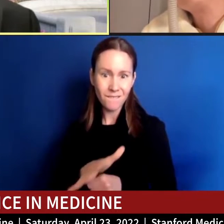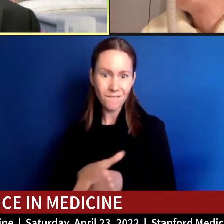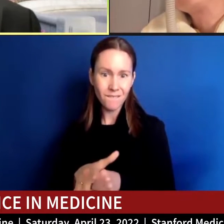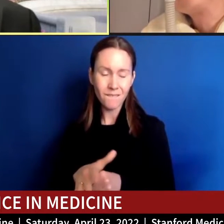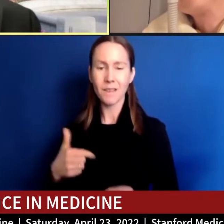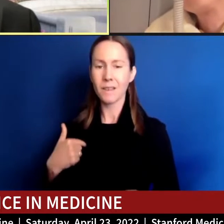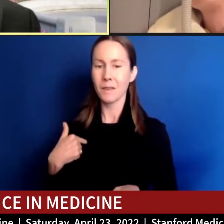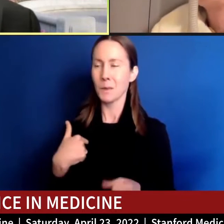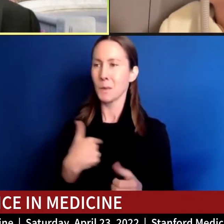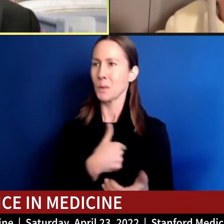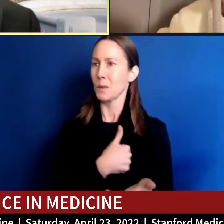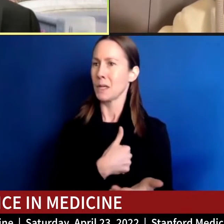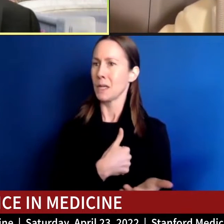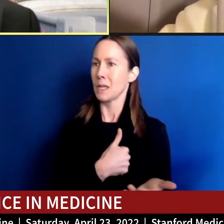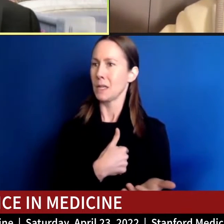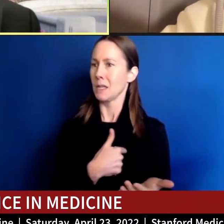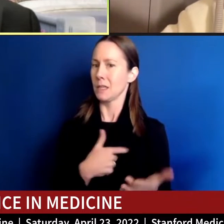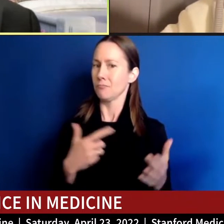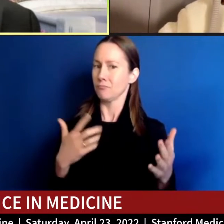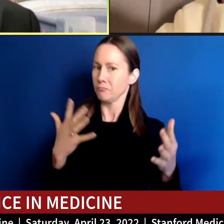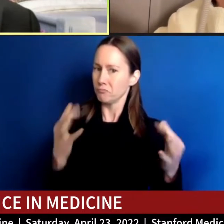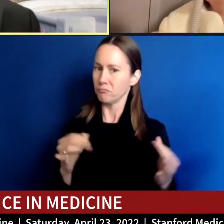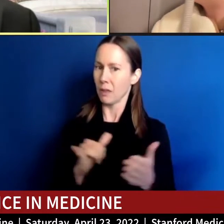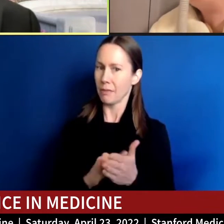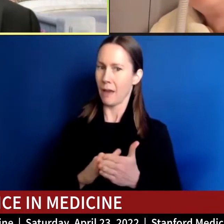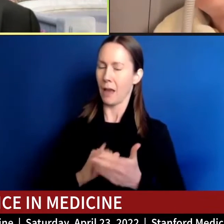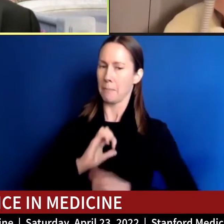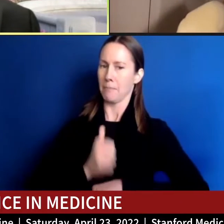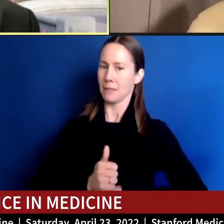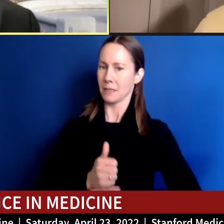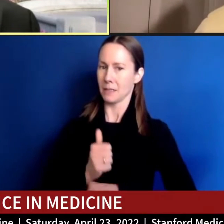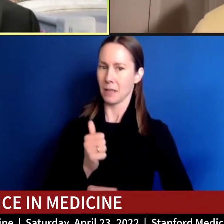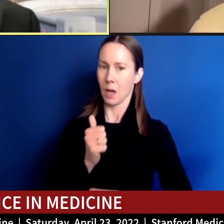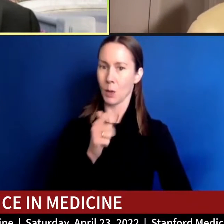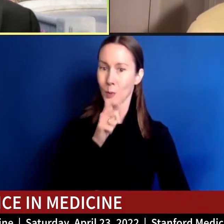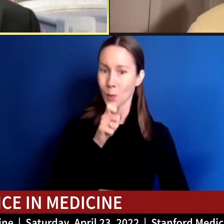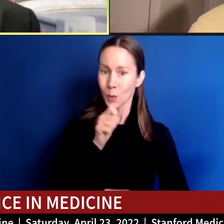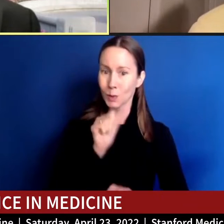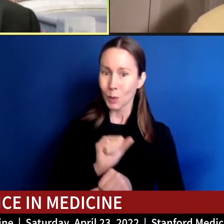you know, where it’s based on the labor of residents and fellows. And yet,